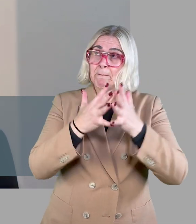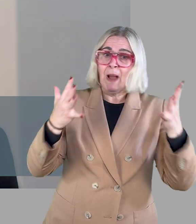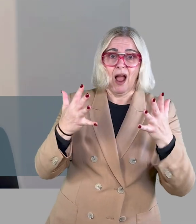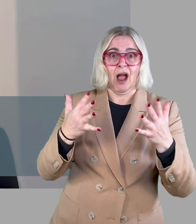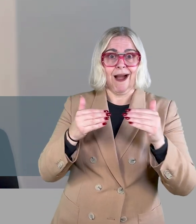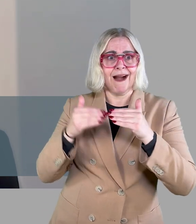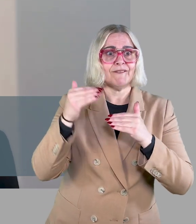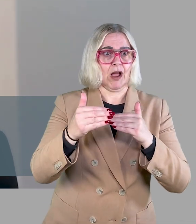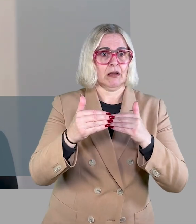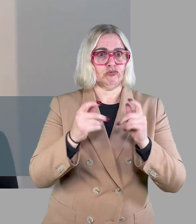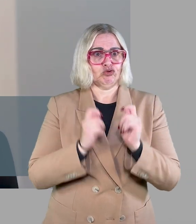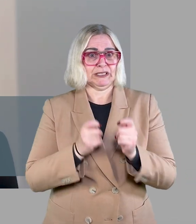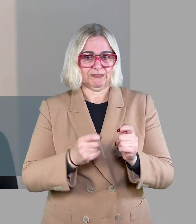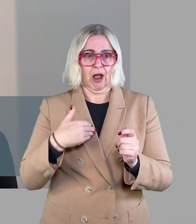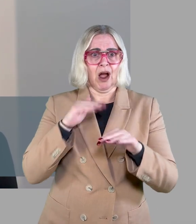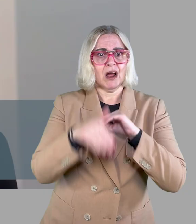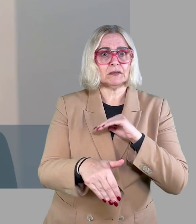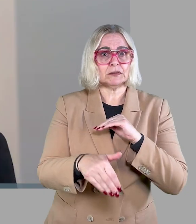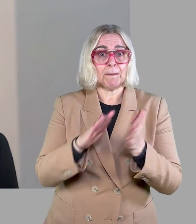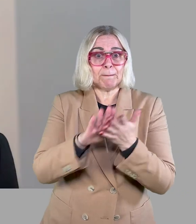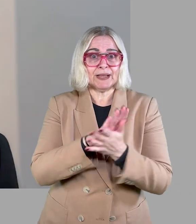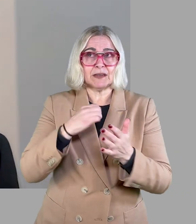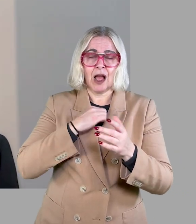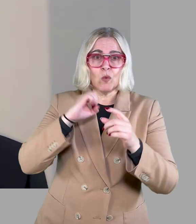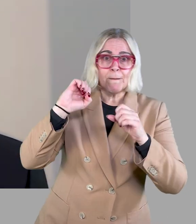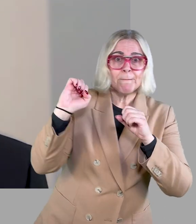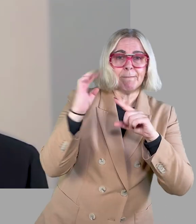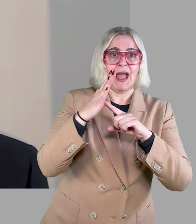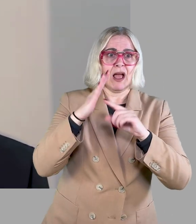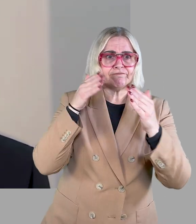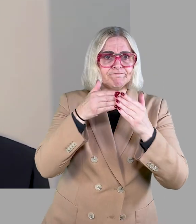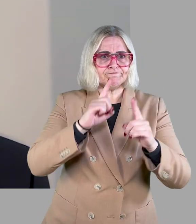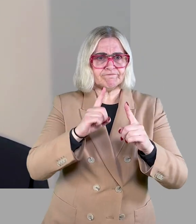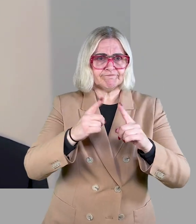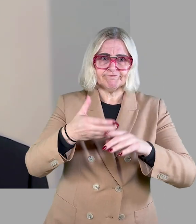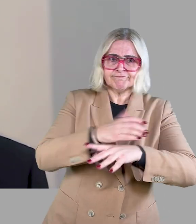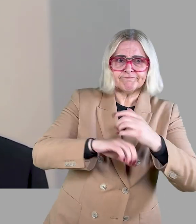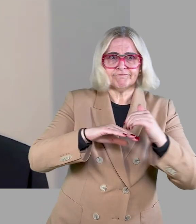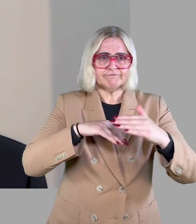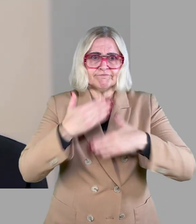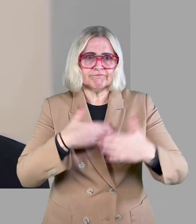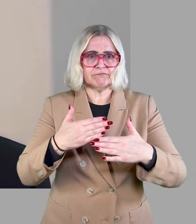Despite the substantial advances that have occurred in the treatment of heart failure, this has prioritised our current approach to be reactive,